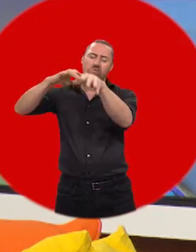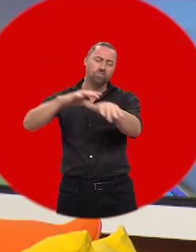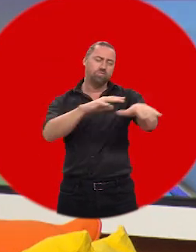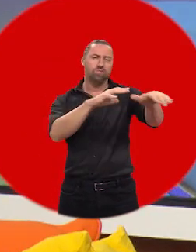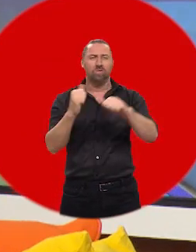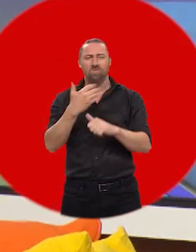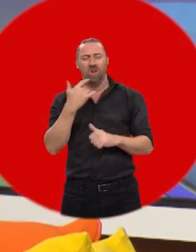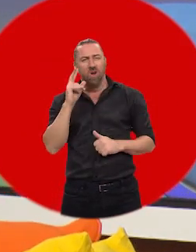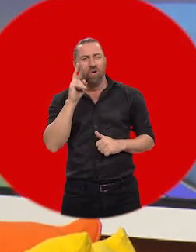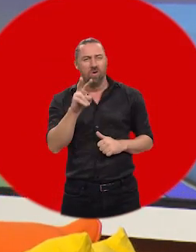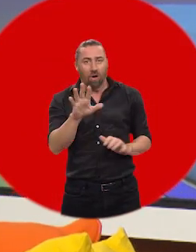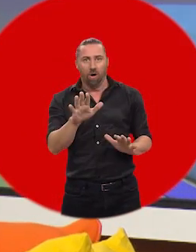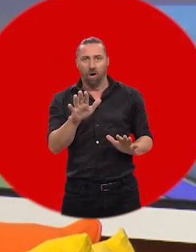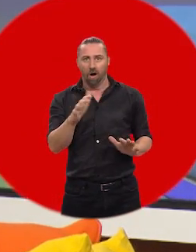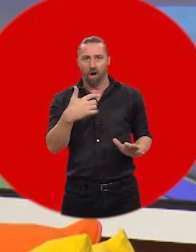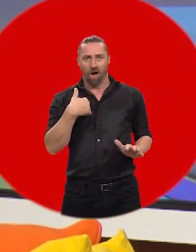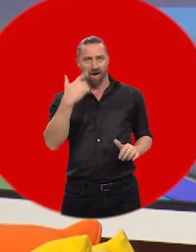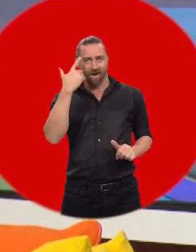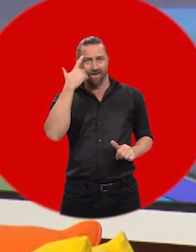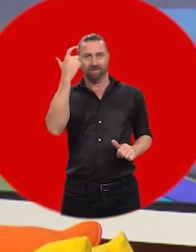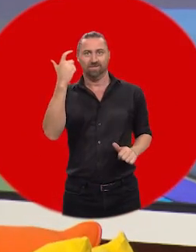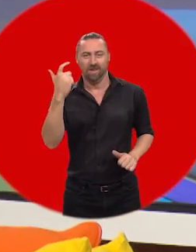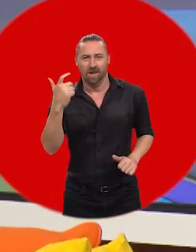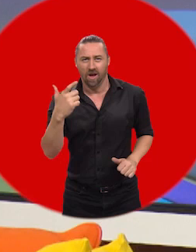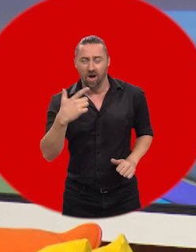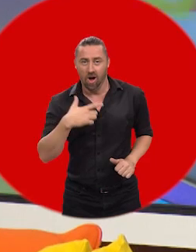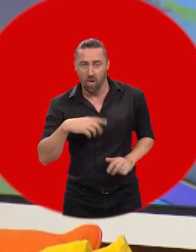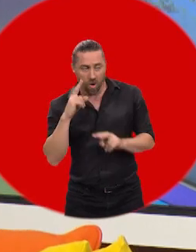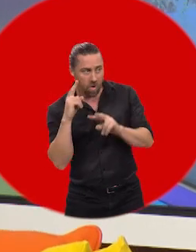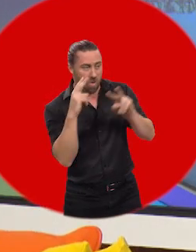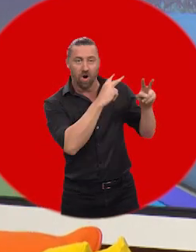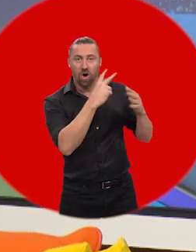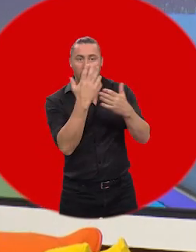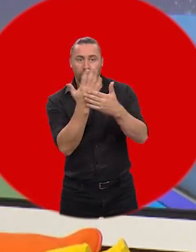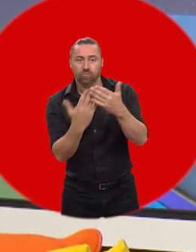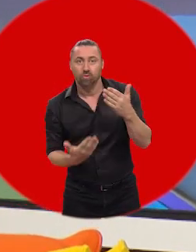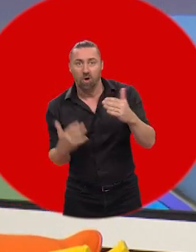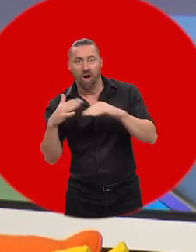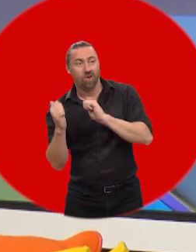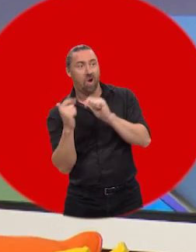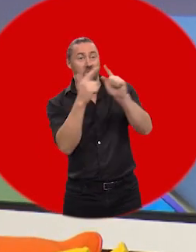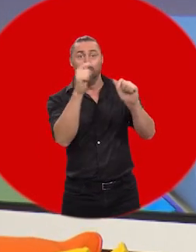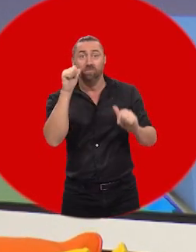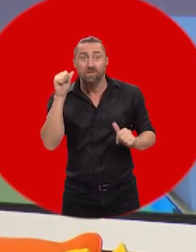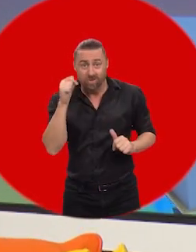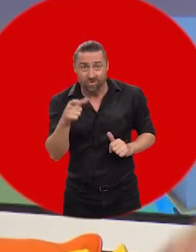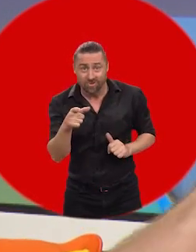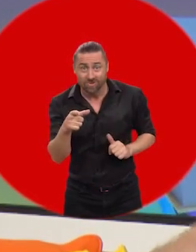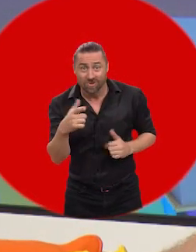Huh, this gives me an idea. Would you like to hear a story all about a trip to the beach? You would?